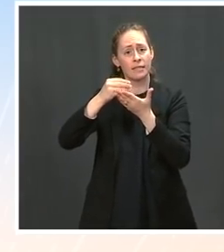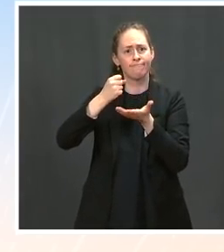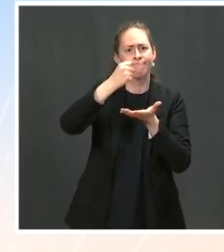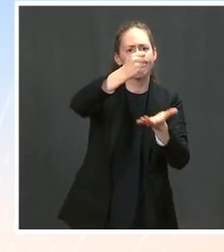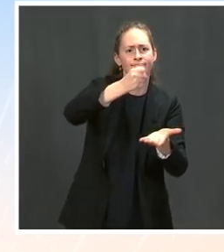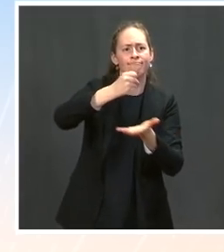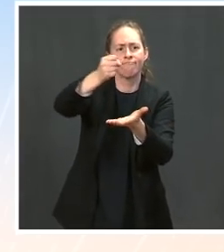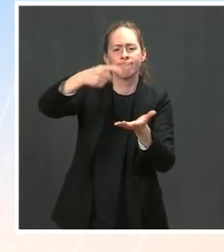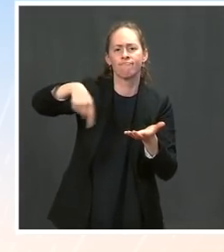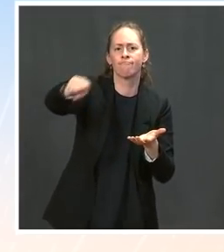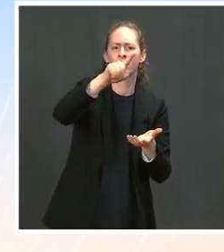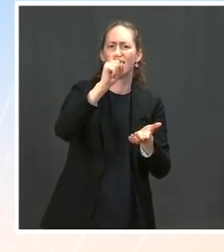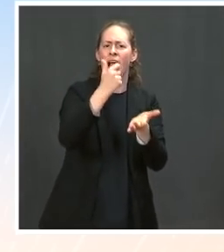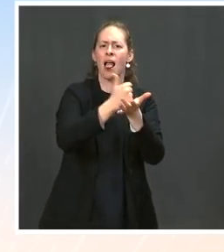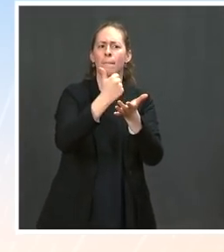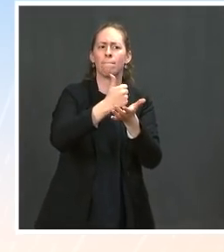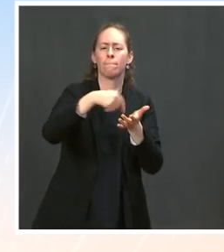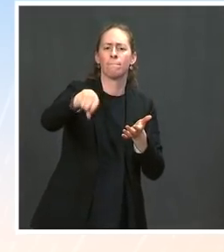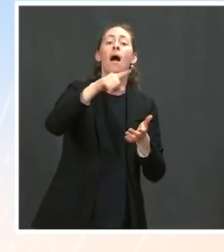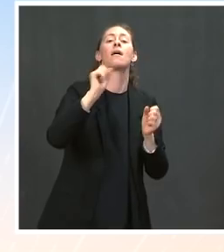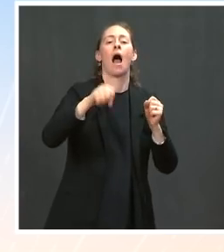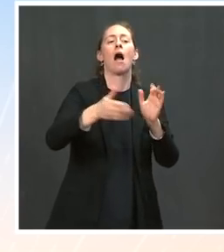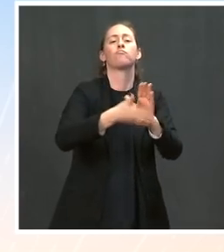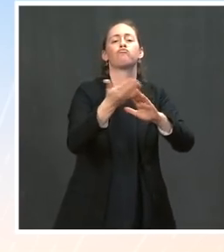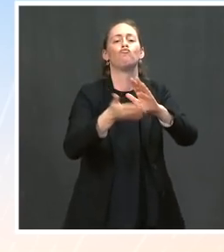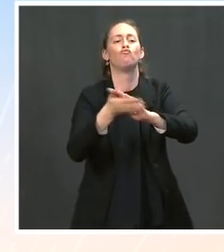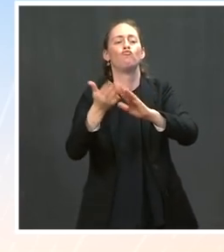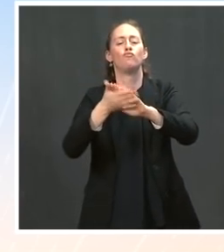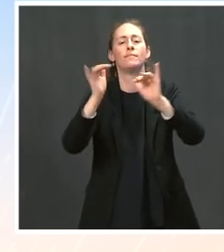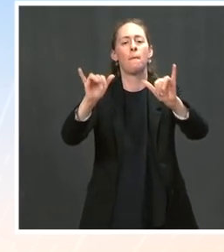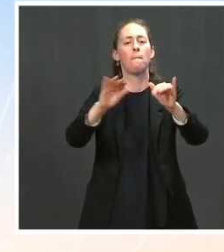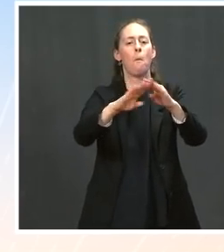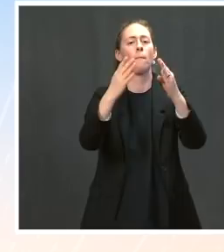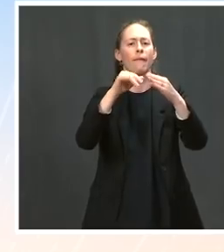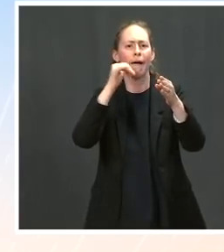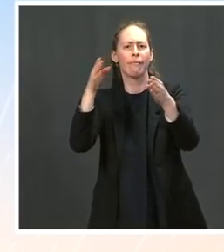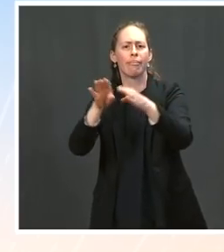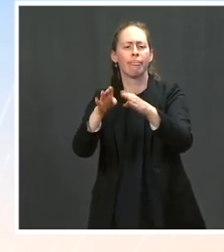are going to help us continue to make progress. The Press: Okay. And with regards to your comment around the call with governors today: